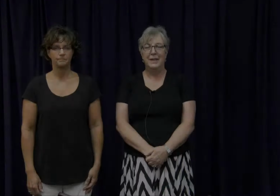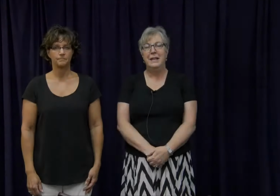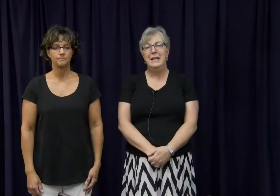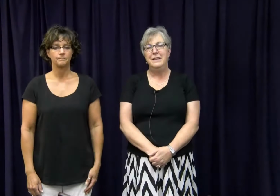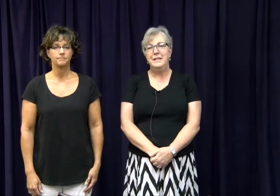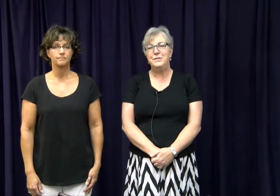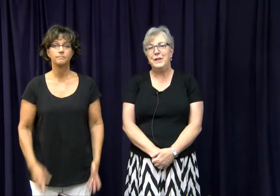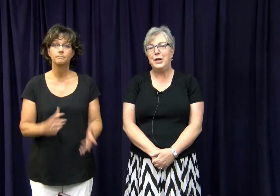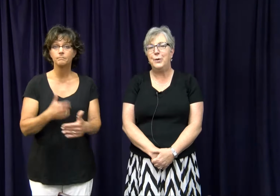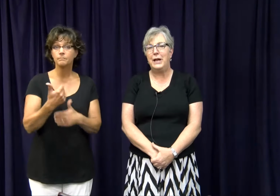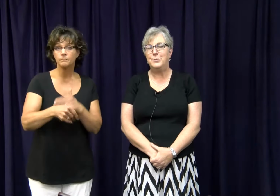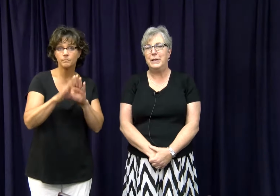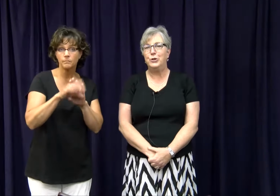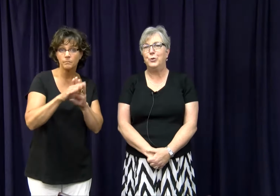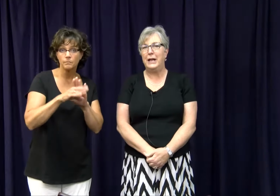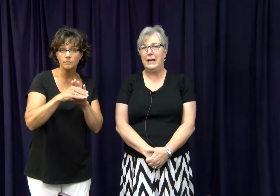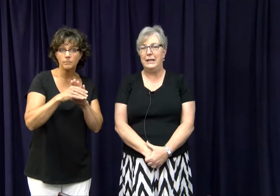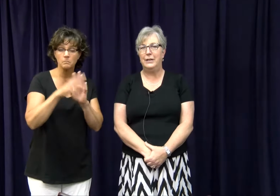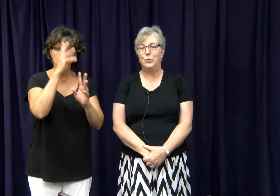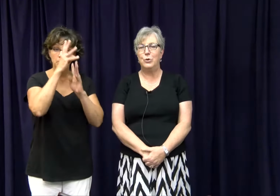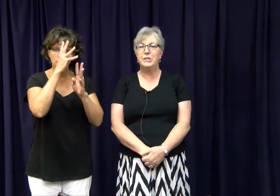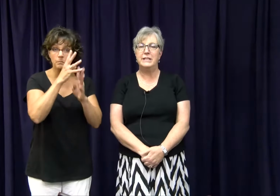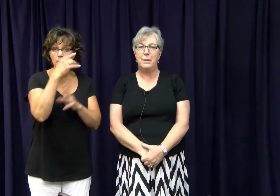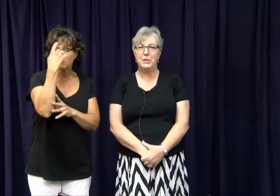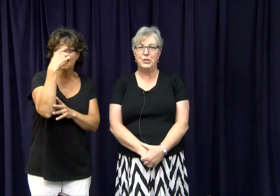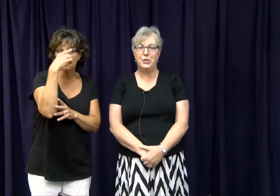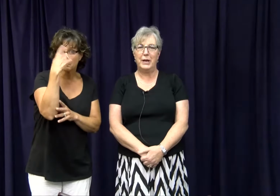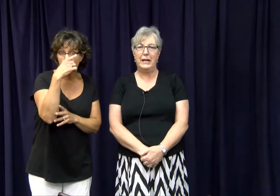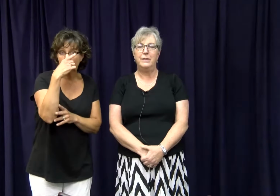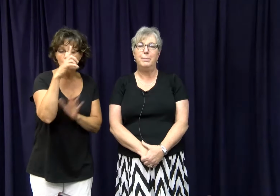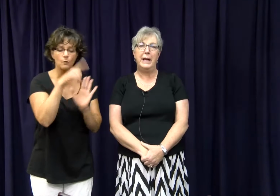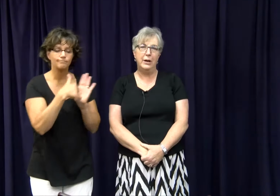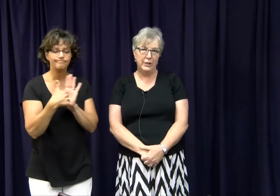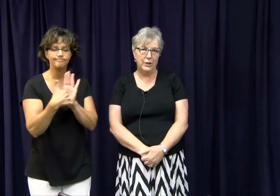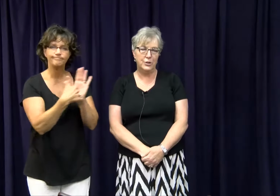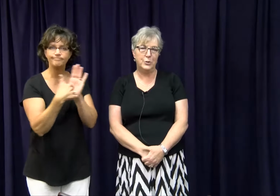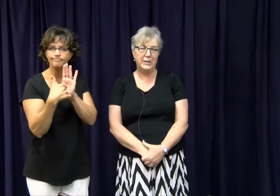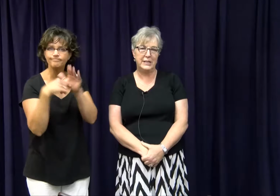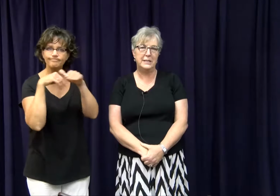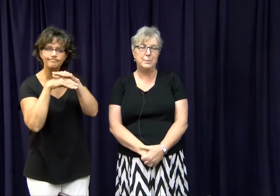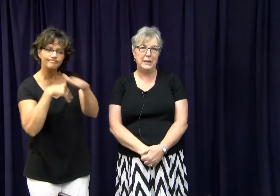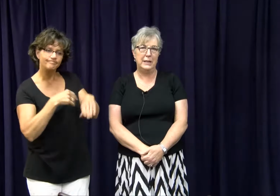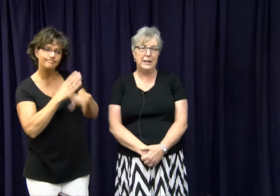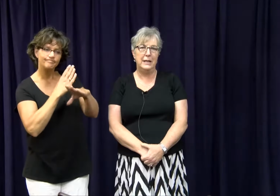This video has been created in order to demonstrate the barriers to accessibility